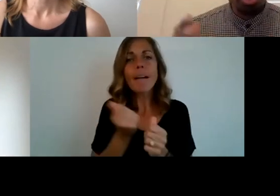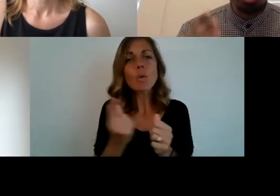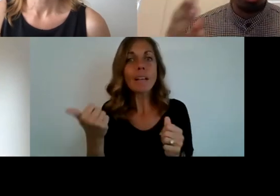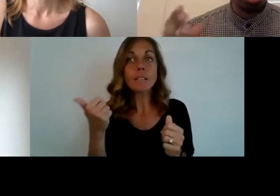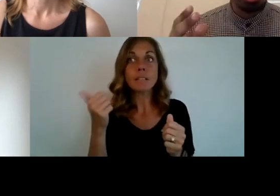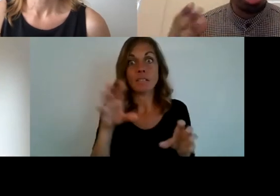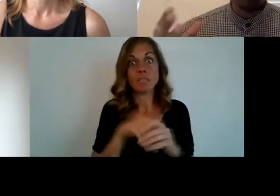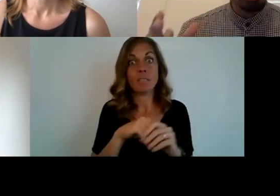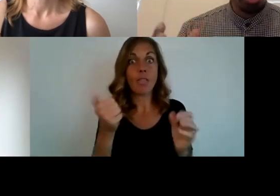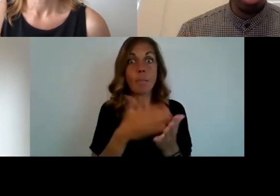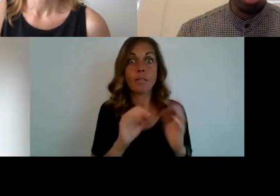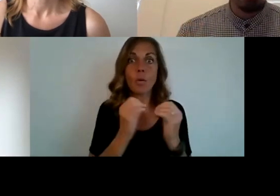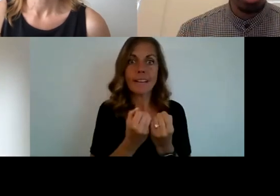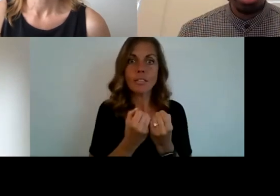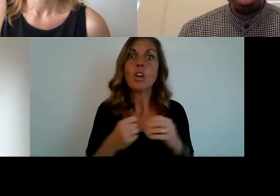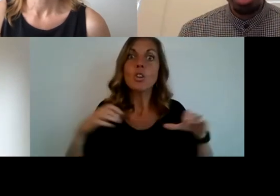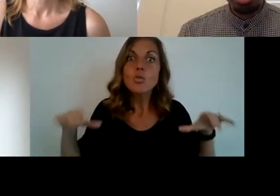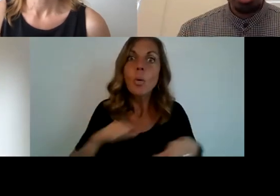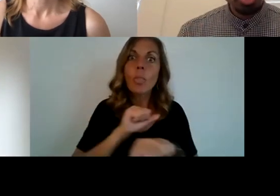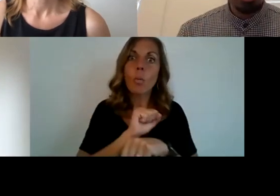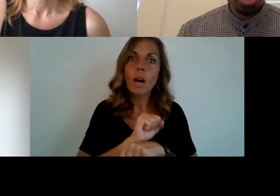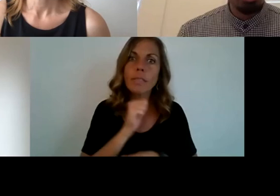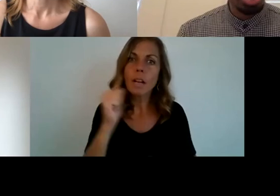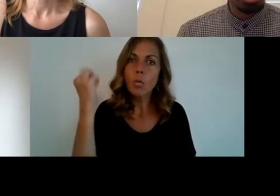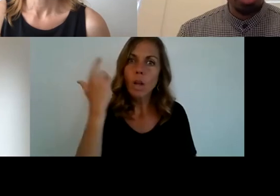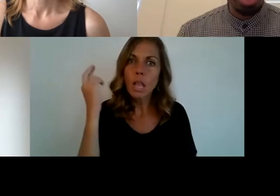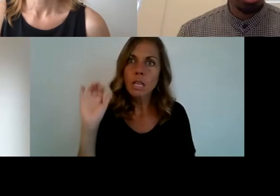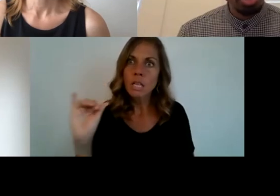who are doing a lot of this work and not realizing it. There are many ways to drive this social